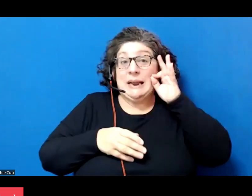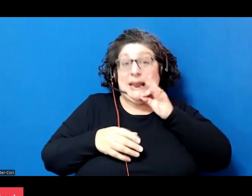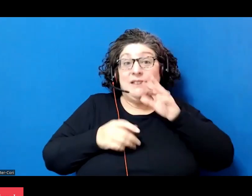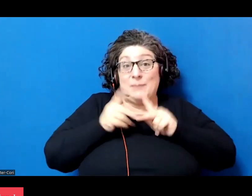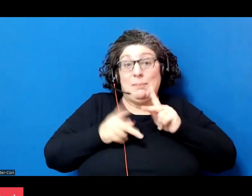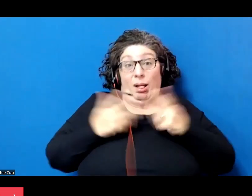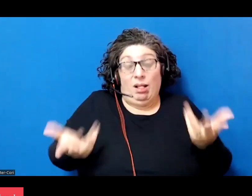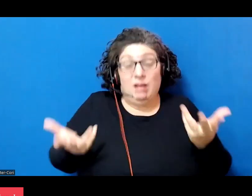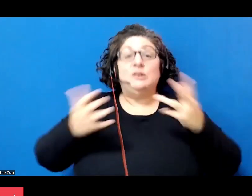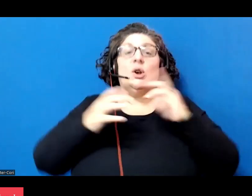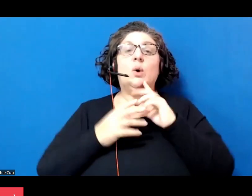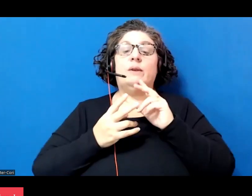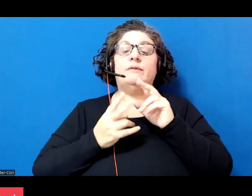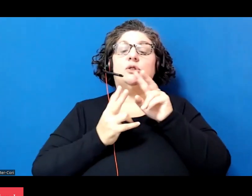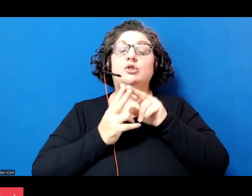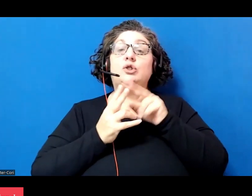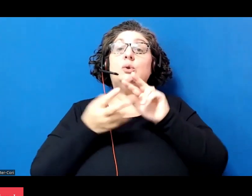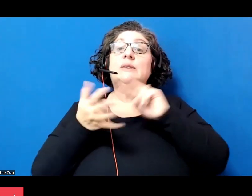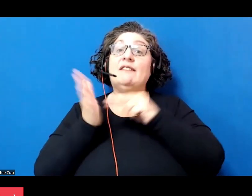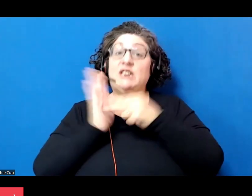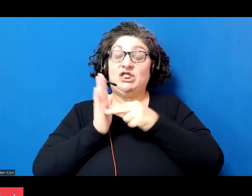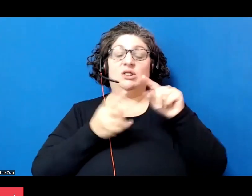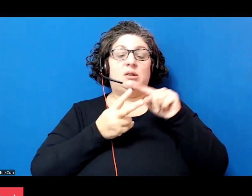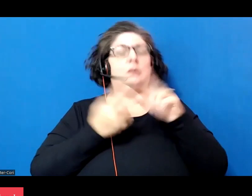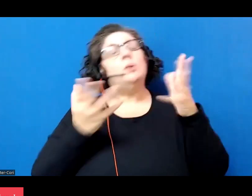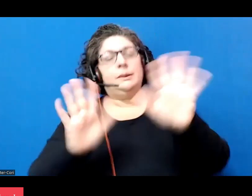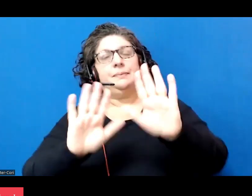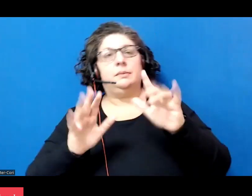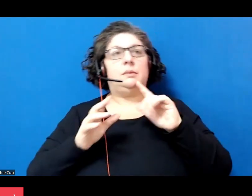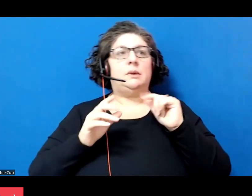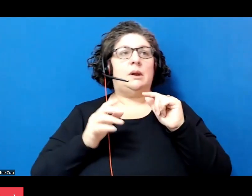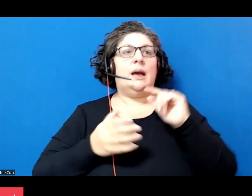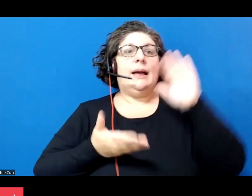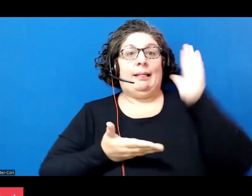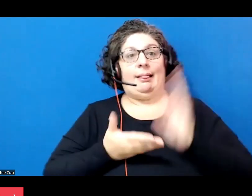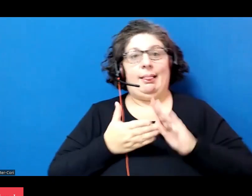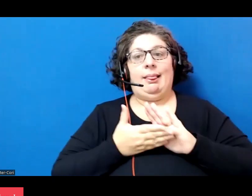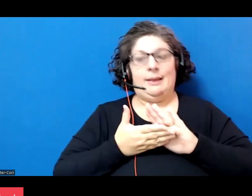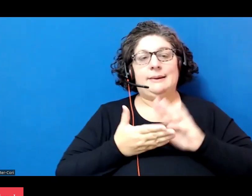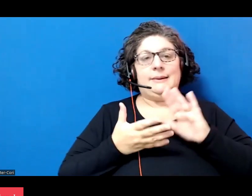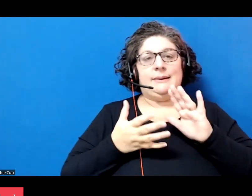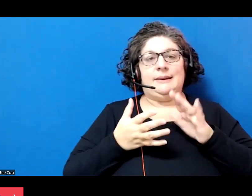So there are two definitions that are, I've distilled this down a lot. And that's a good thing.